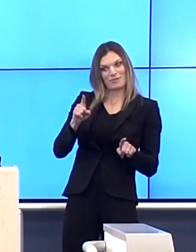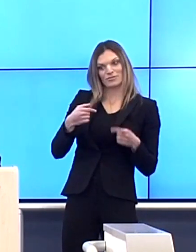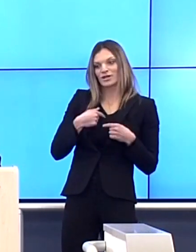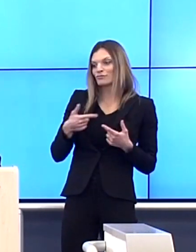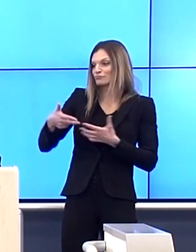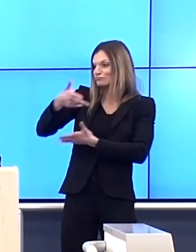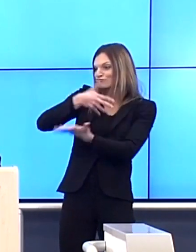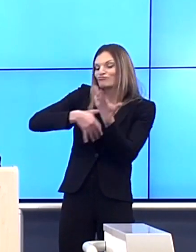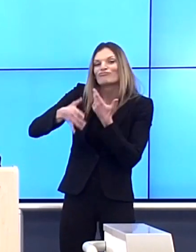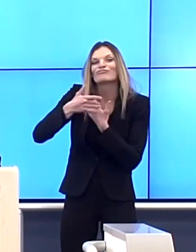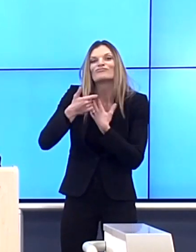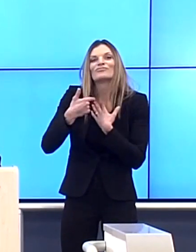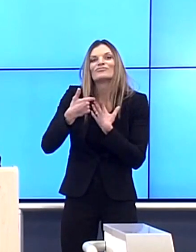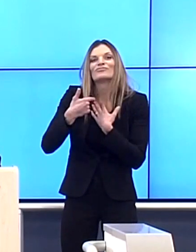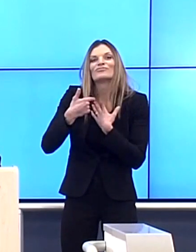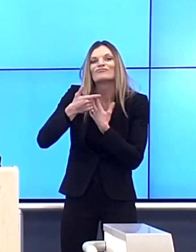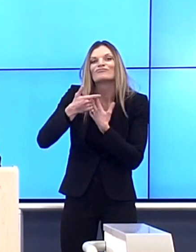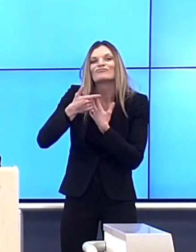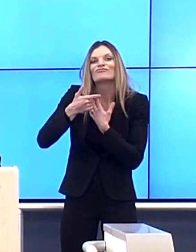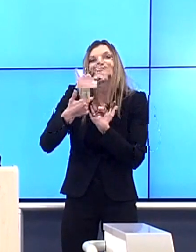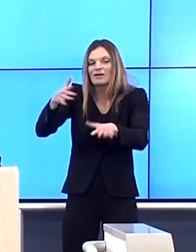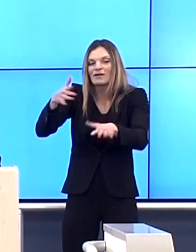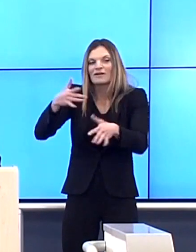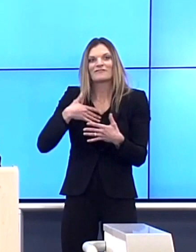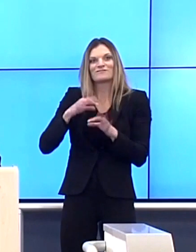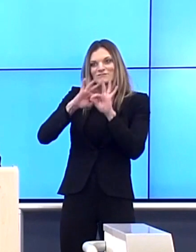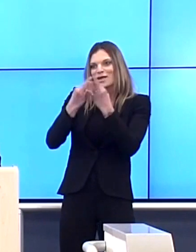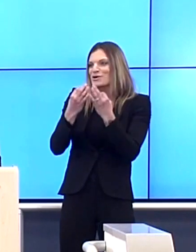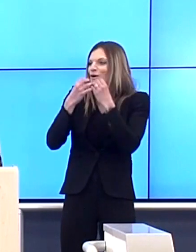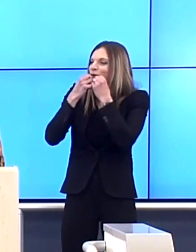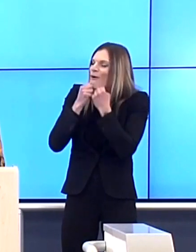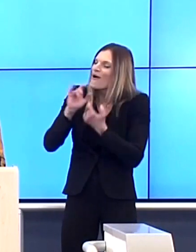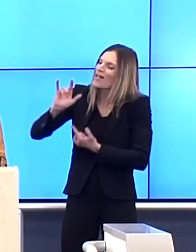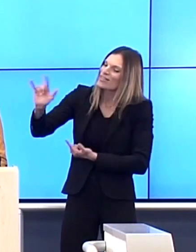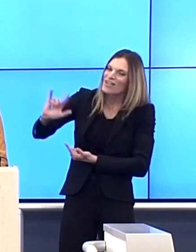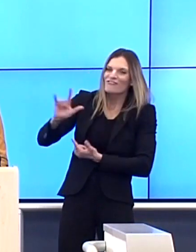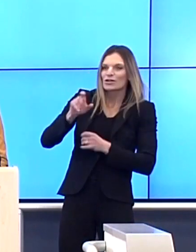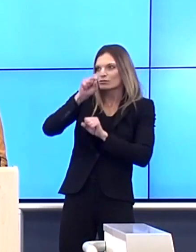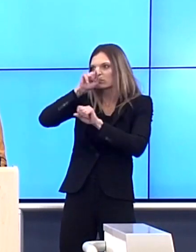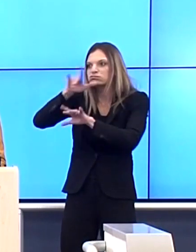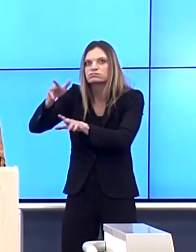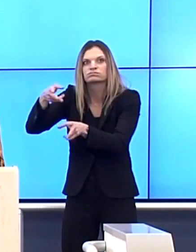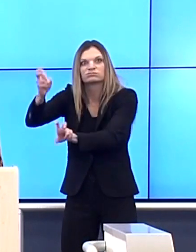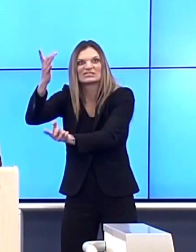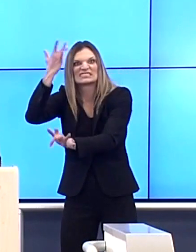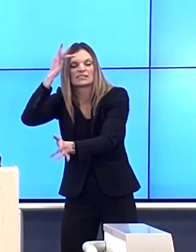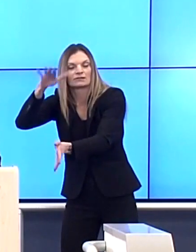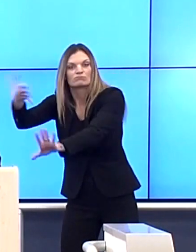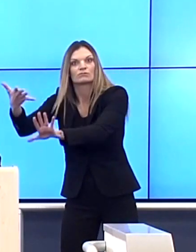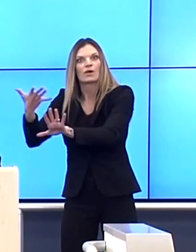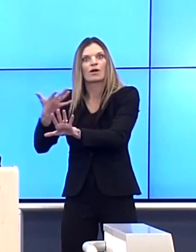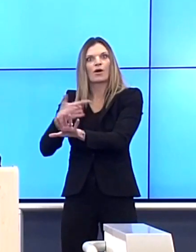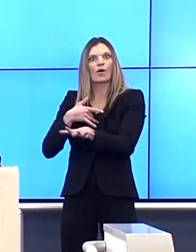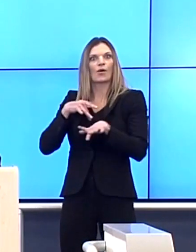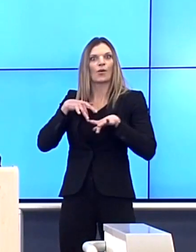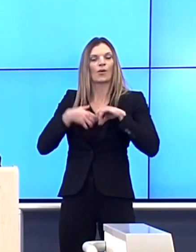US, WANTS TO BE THE PERSON WHO HAS TO LIVE WITH THE GUILTUNTTGL HAS TO LIVE WITH THE GUILTUNTTGL SOMEONE THAT WE LOVE. SOMEONE THAT WE LOVE. SO AS YOU CONSIDER YOUR OPTIONS